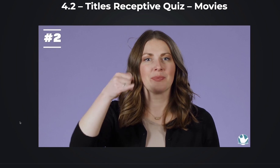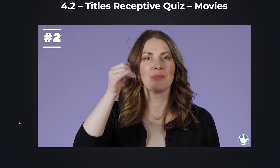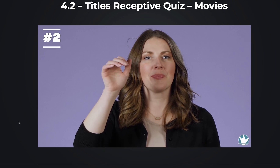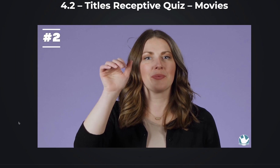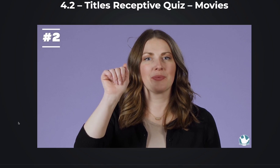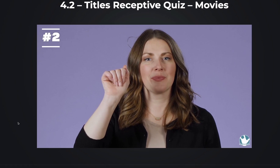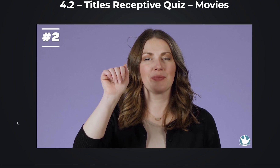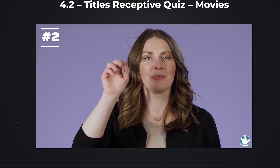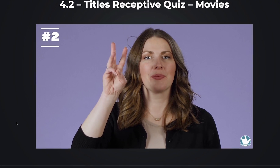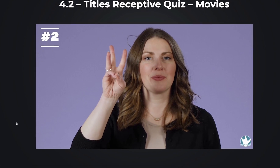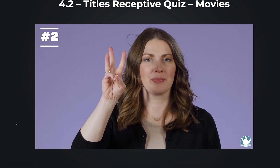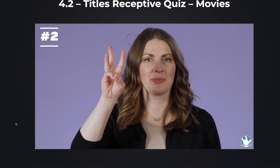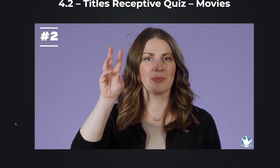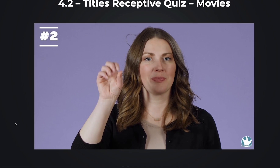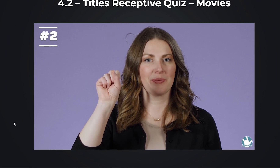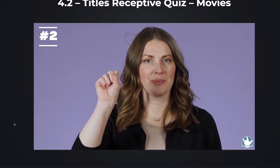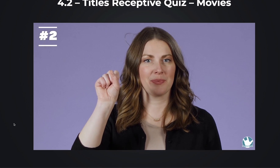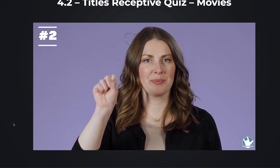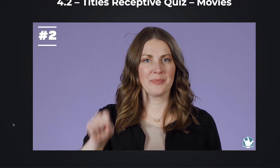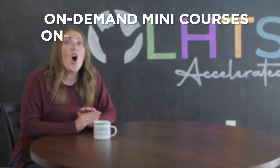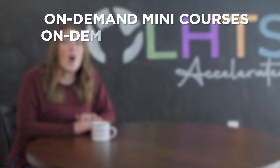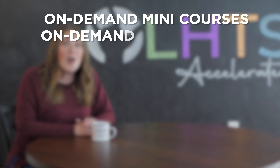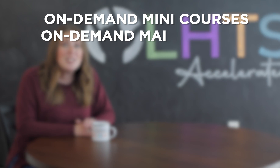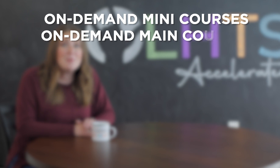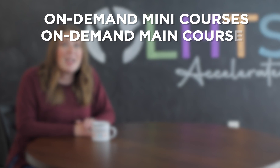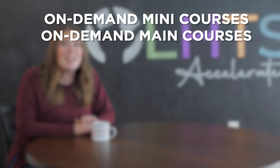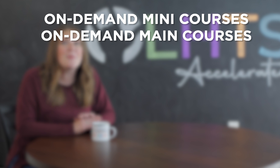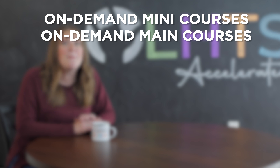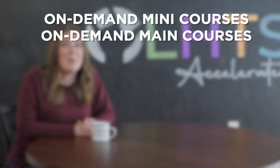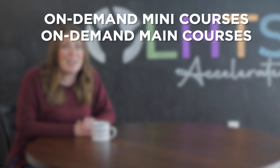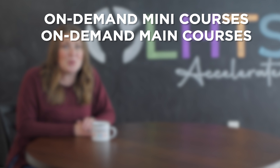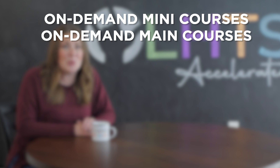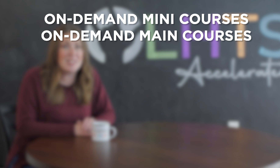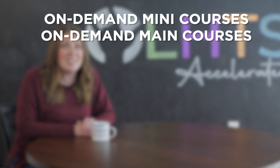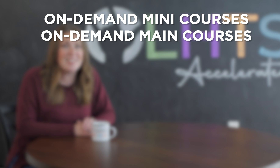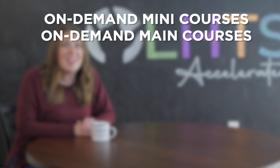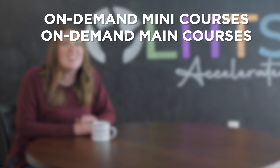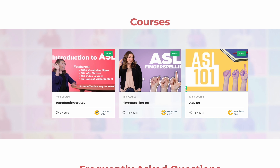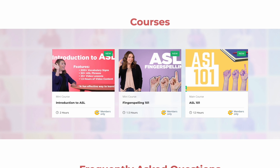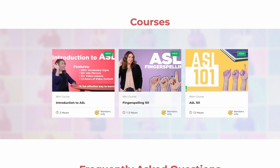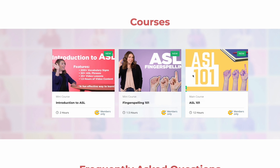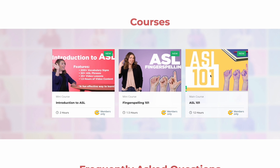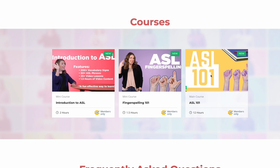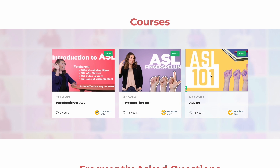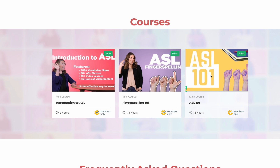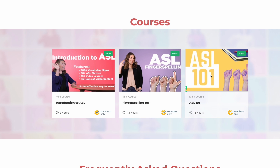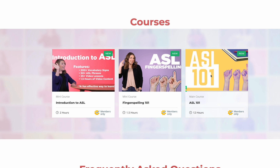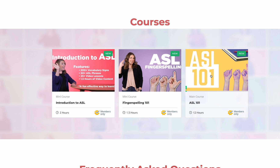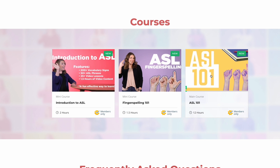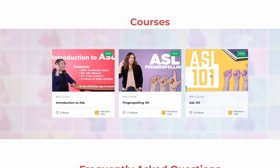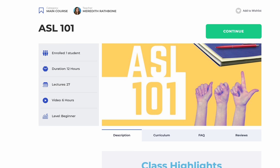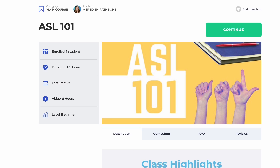within Learn How to Sign Accelerated. On-demand main courses, these are roughly eight hour video